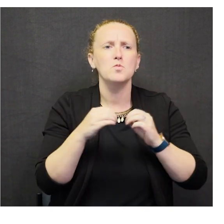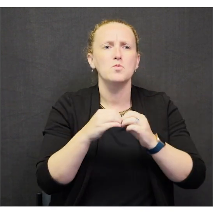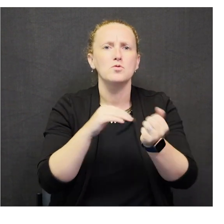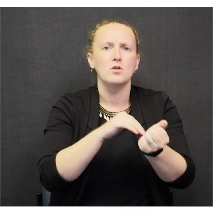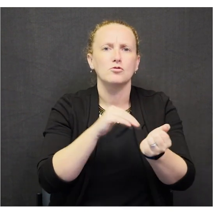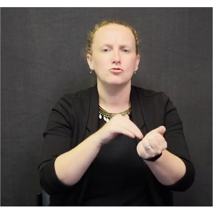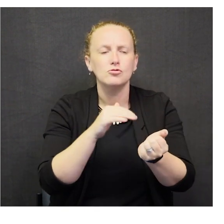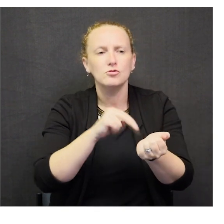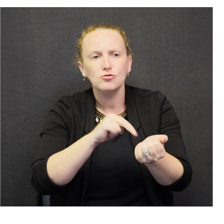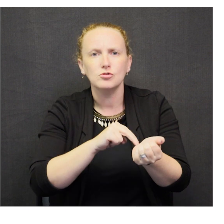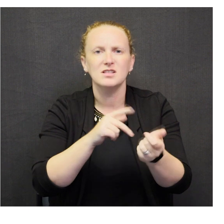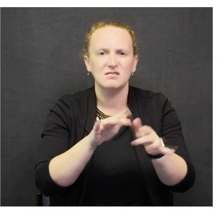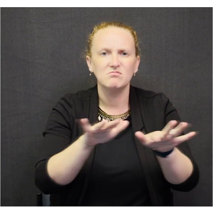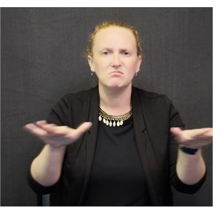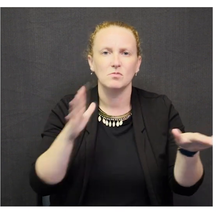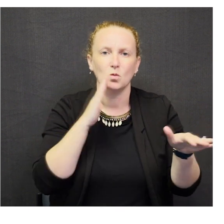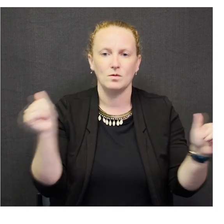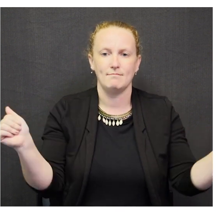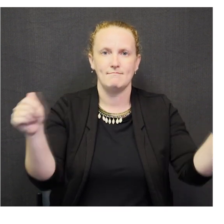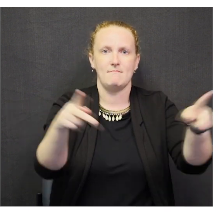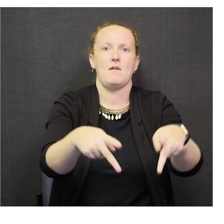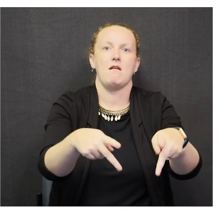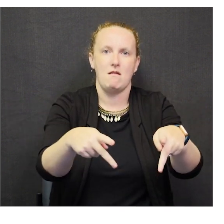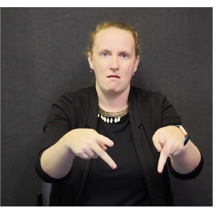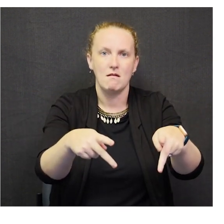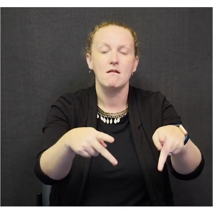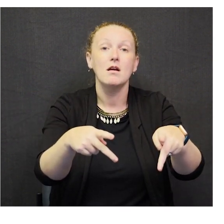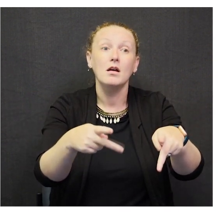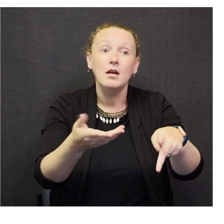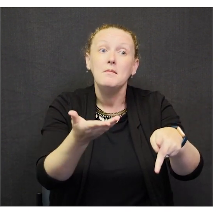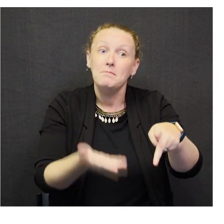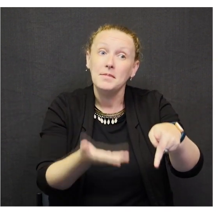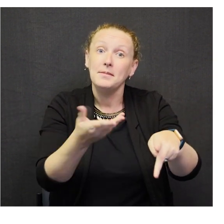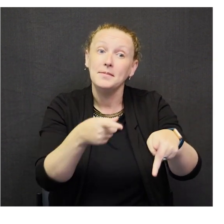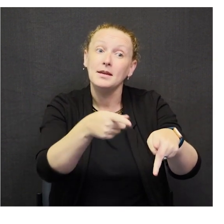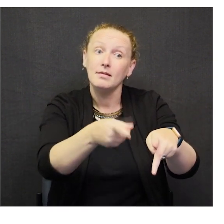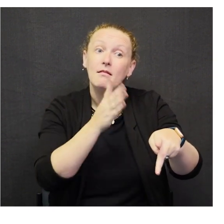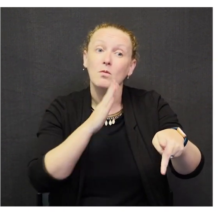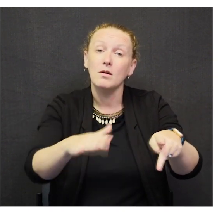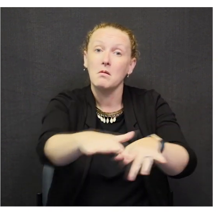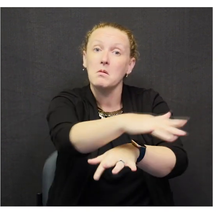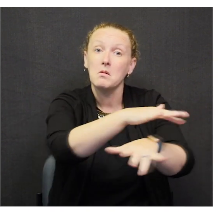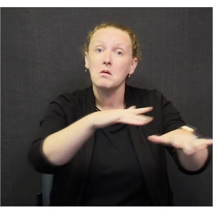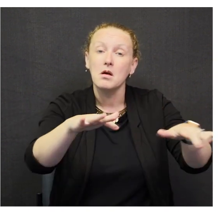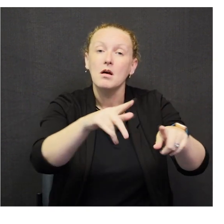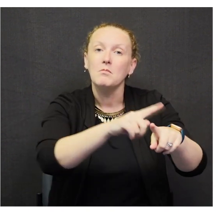campus and perhaps conducting some tele-visits from a co-location space that is also an office